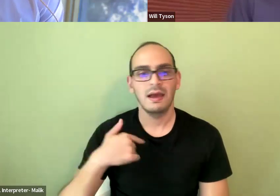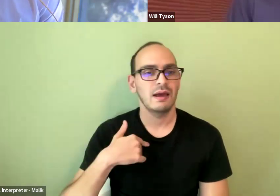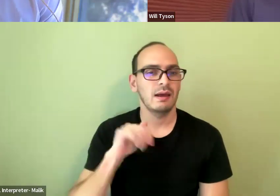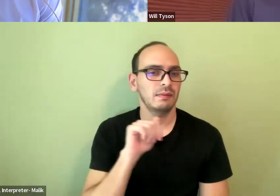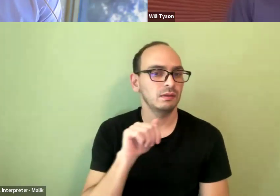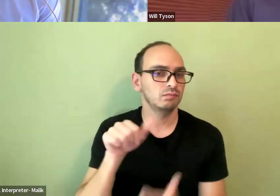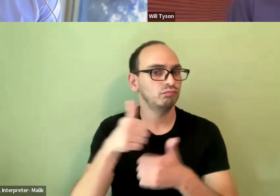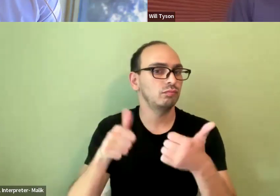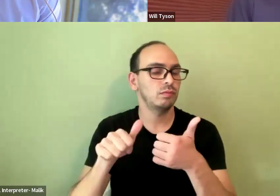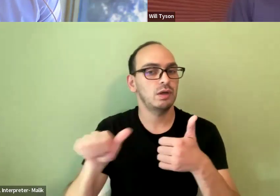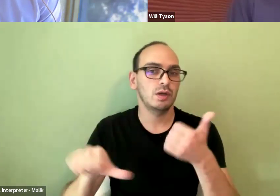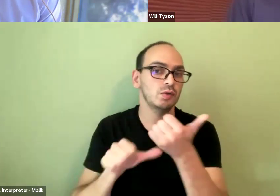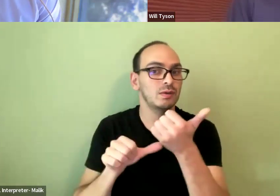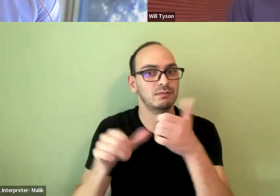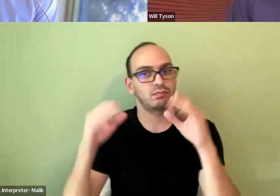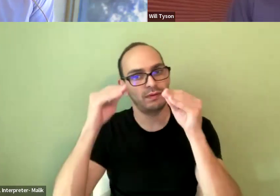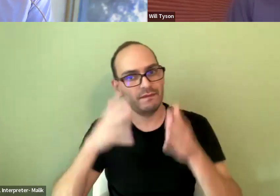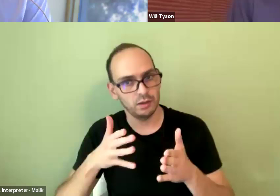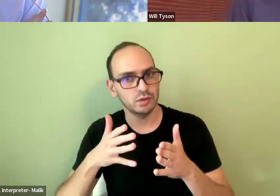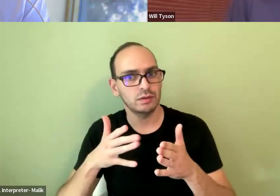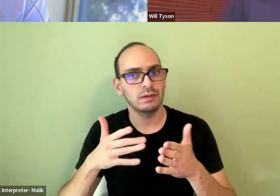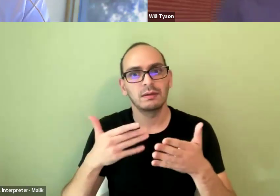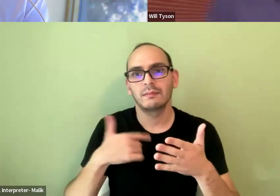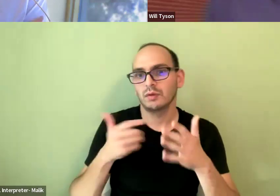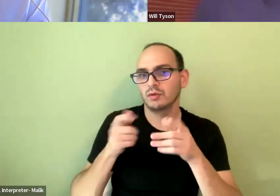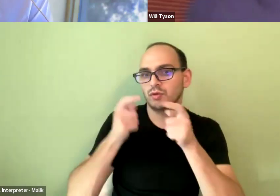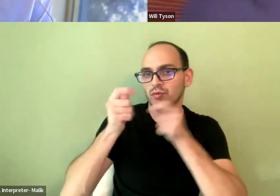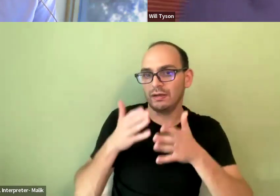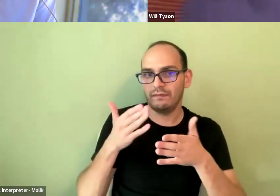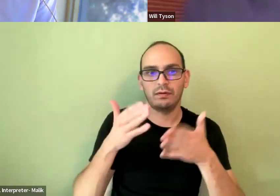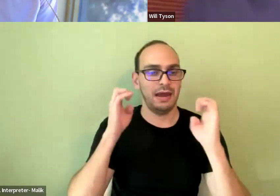where I m also the director of the Education Research and Opportunity Center.